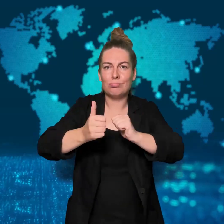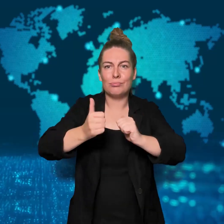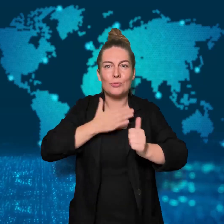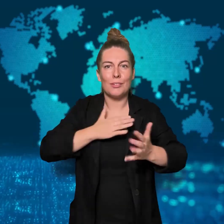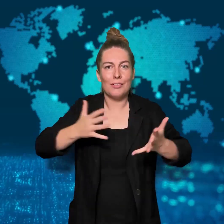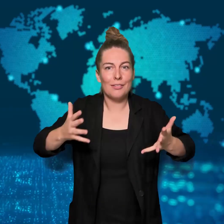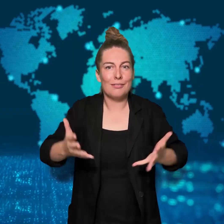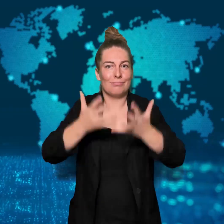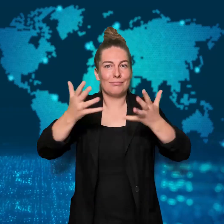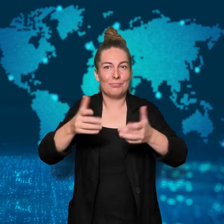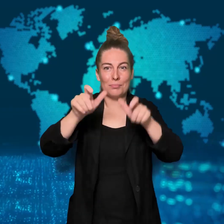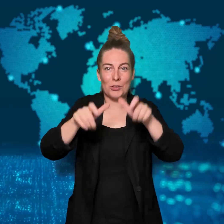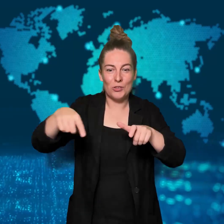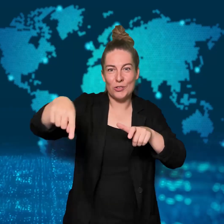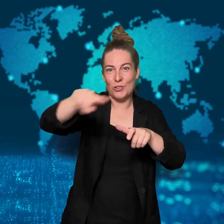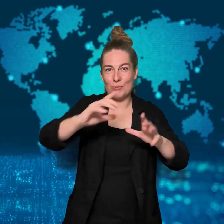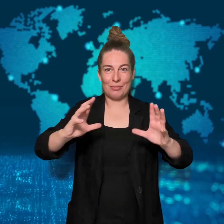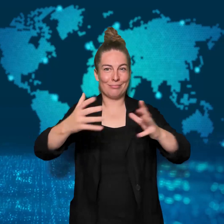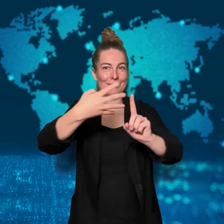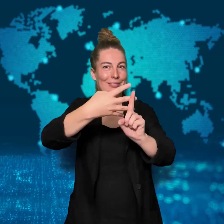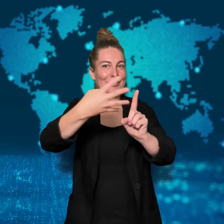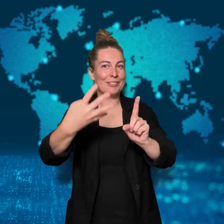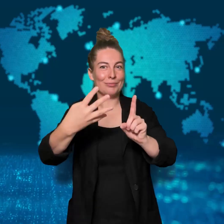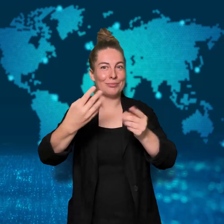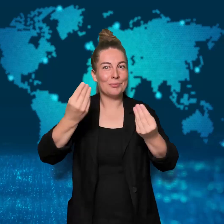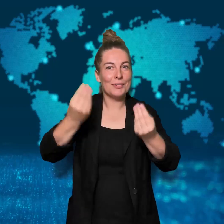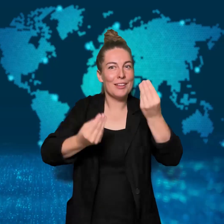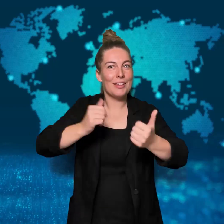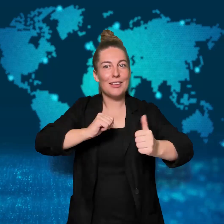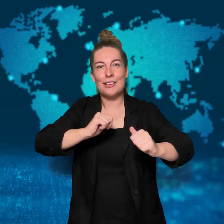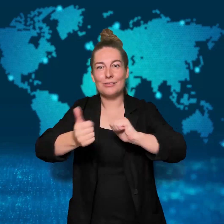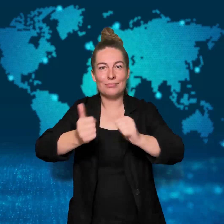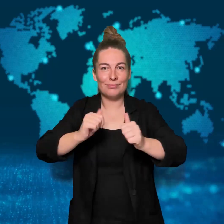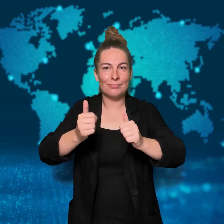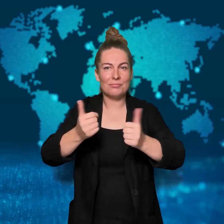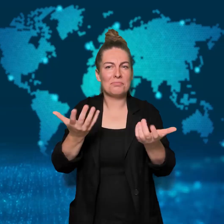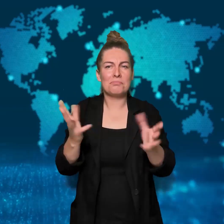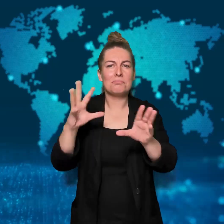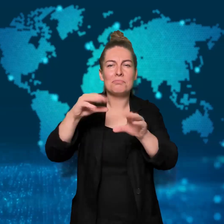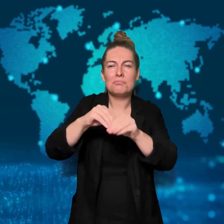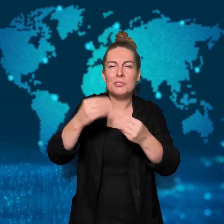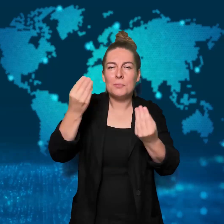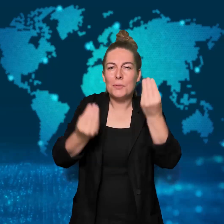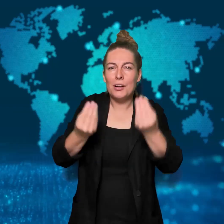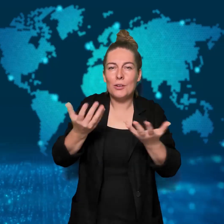the first time, encouraging people of all genders to compete together.